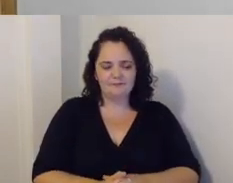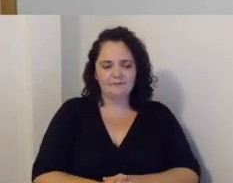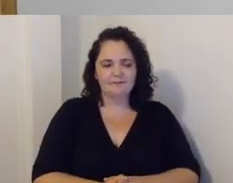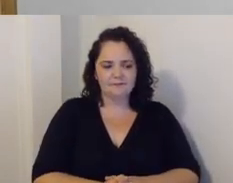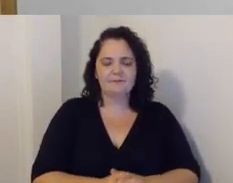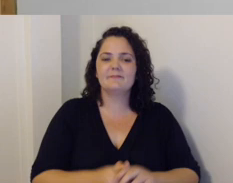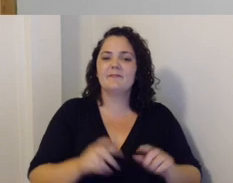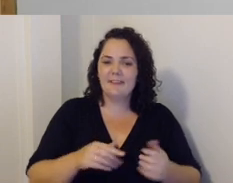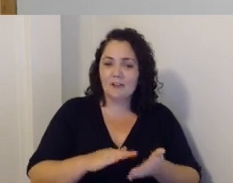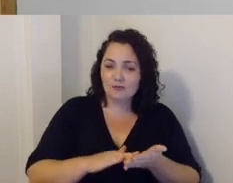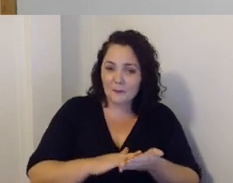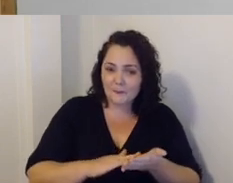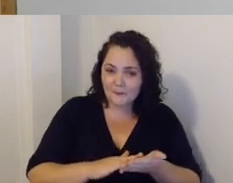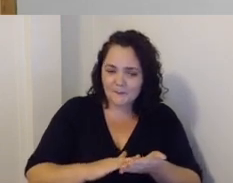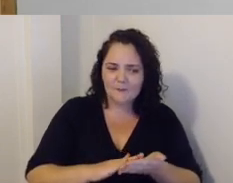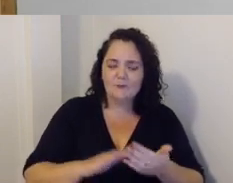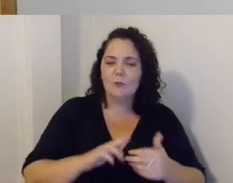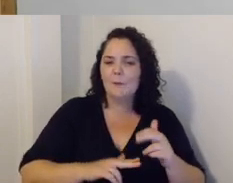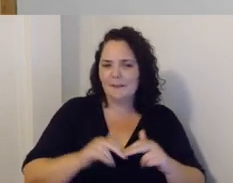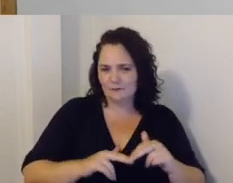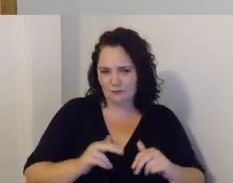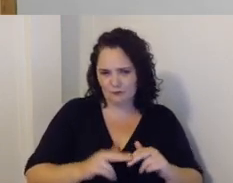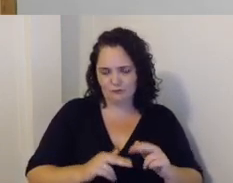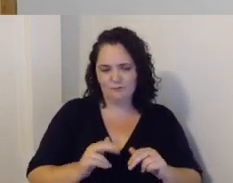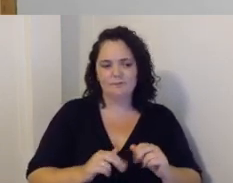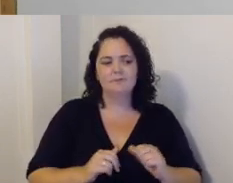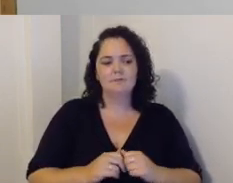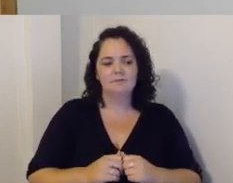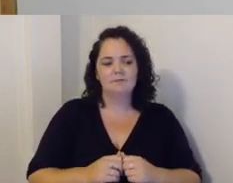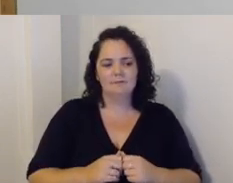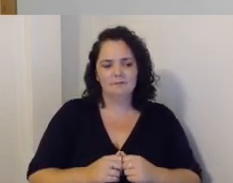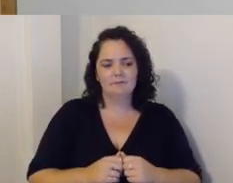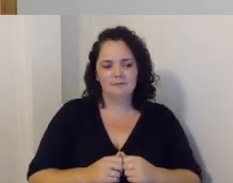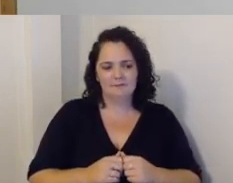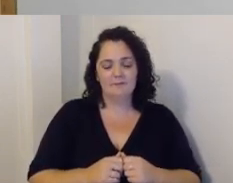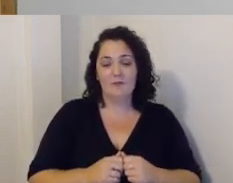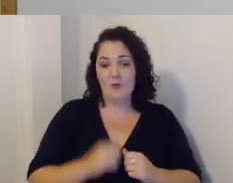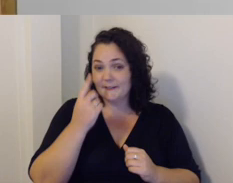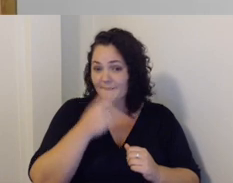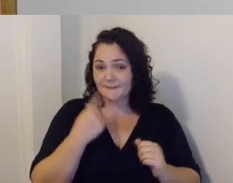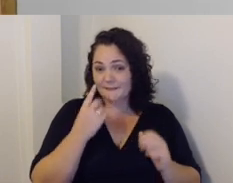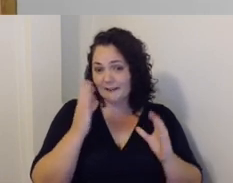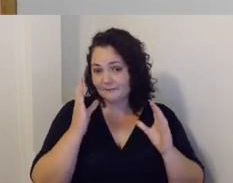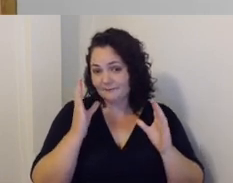start to build an overall shape so instead the way I'm going to approach her head is laying down the